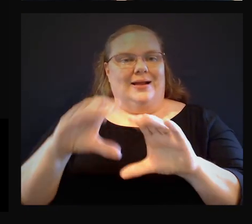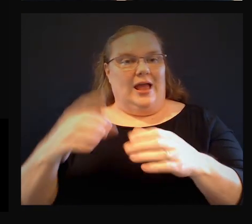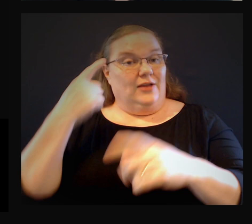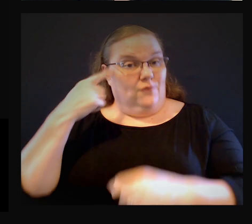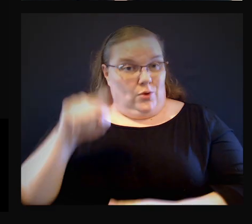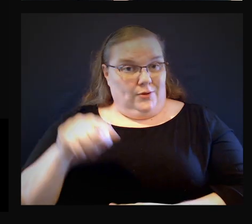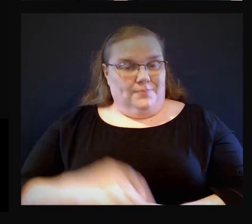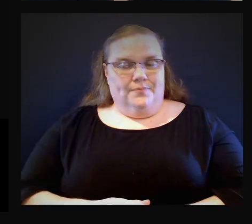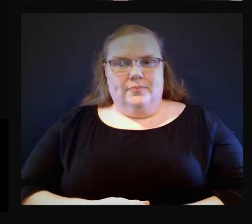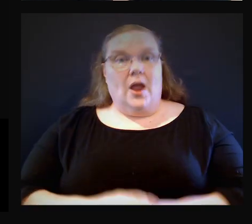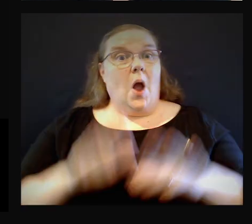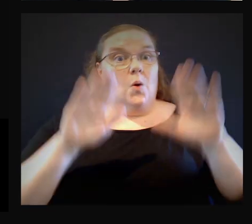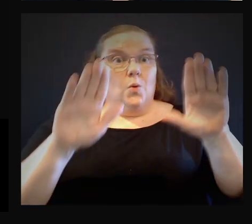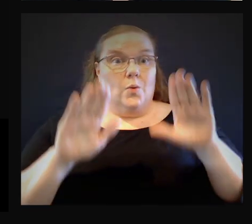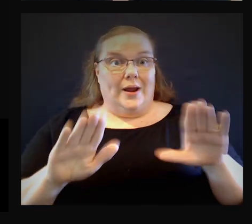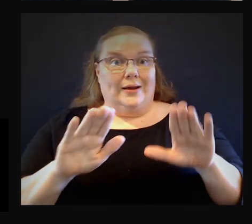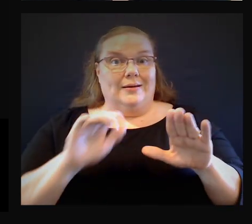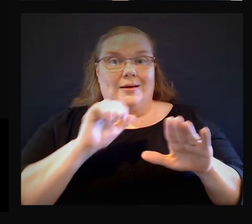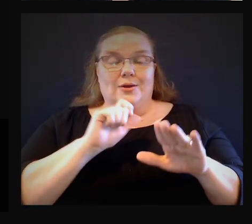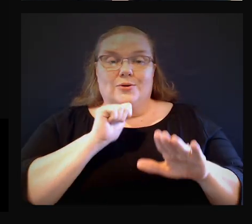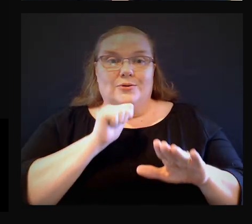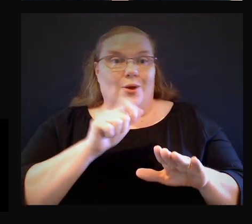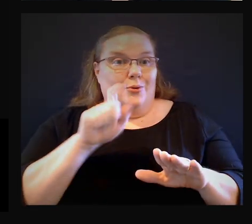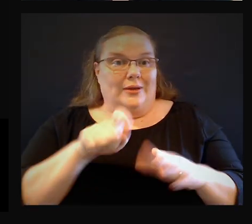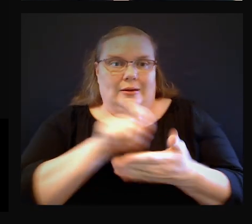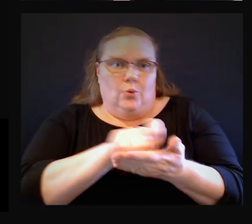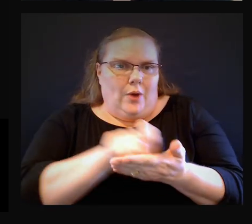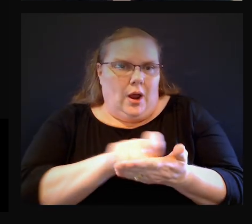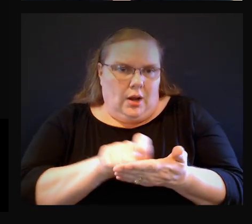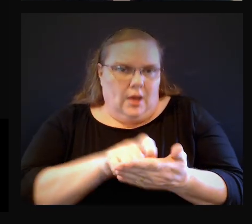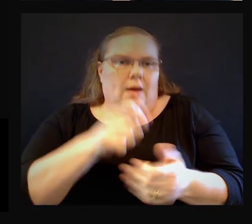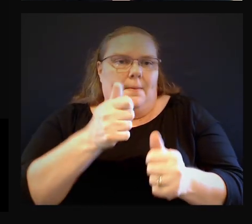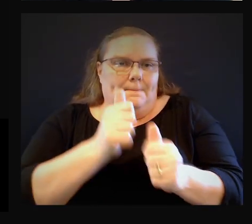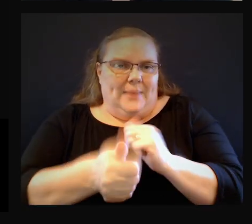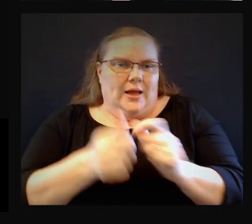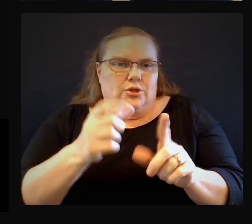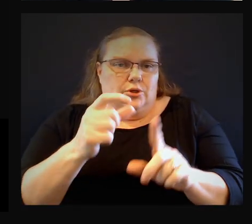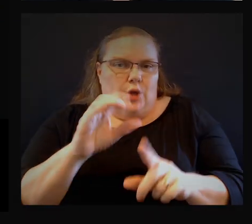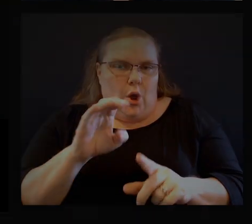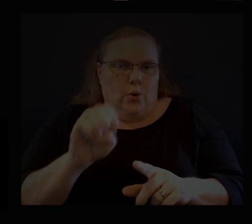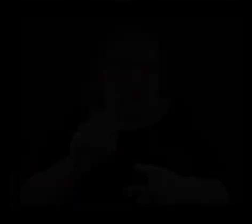Great, no more having to write out the same UObject class code every time I want to make a new UObject class.